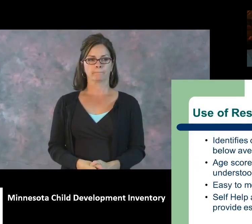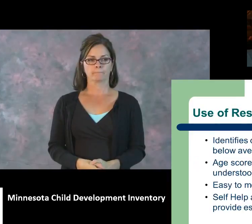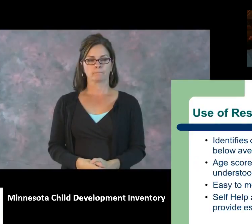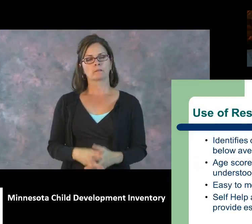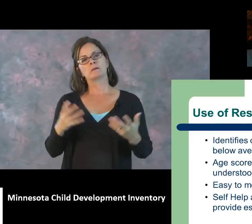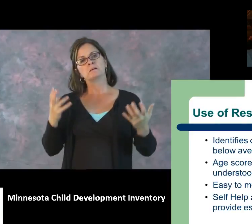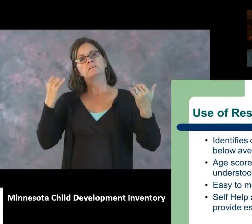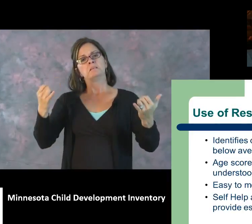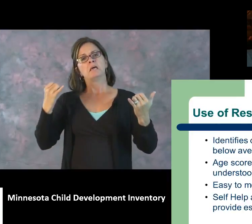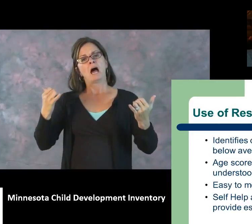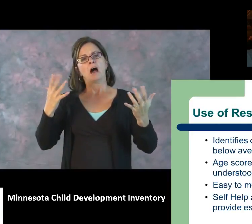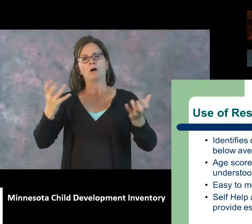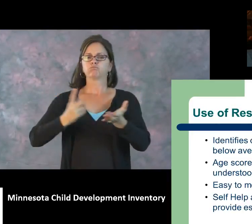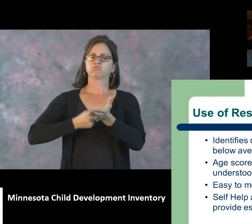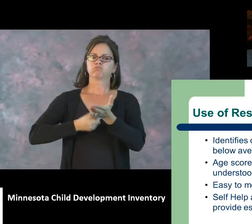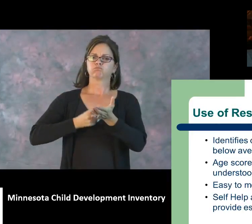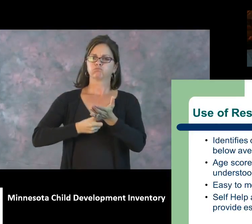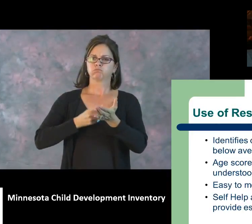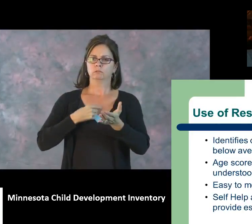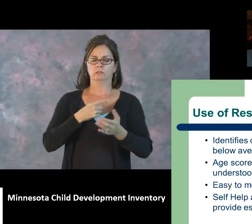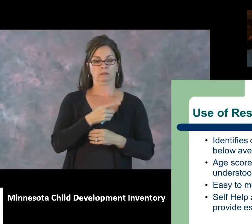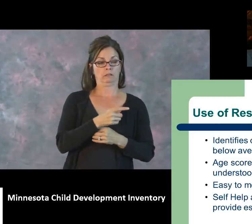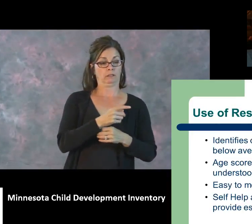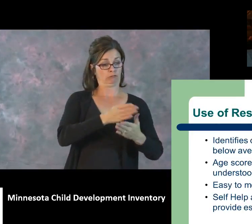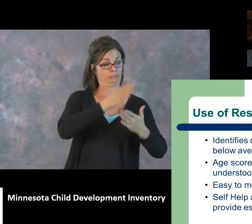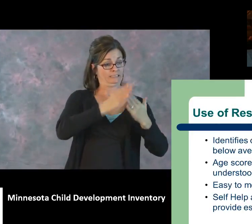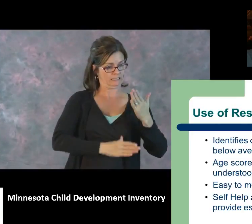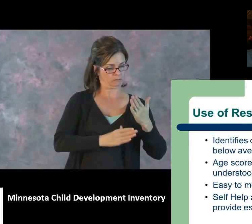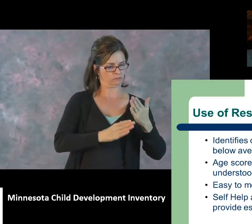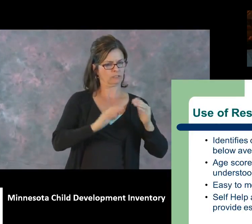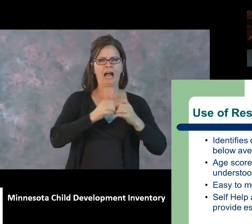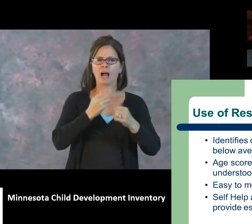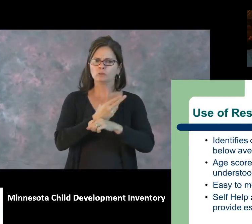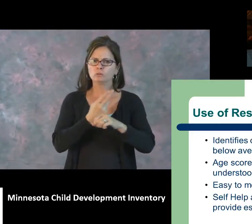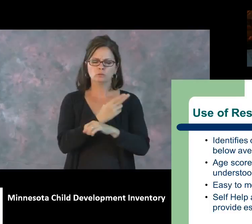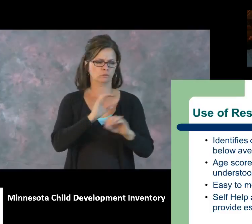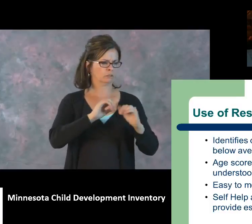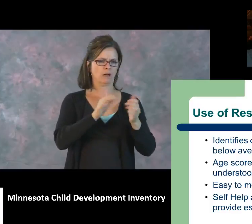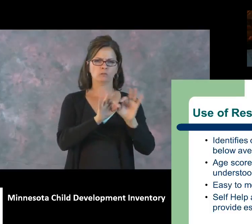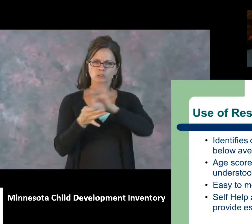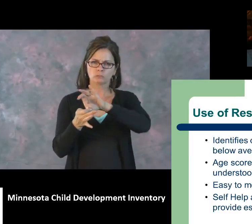Let's talk a bit about the interpretation and use of the results for this particular assessment.